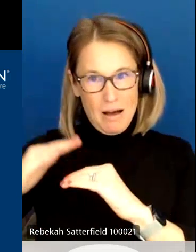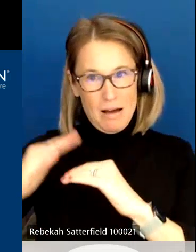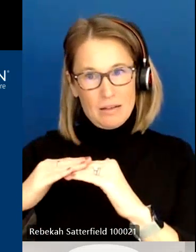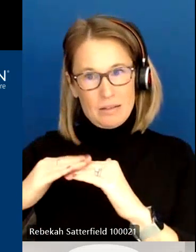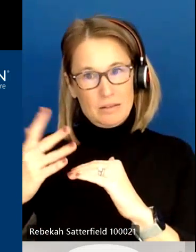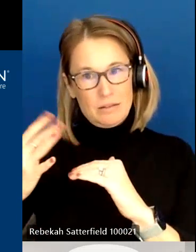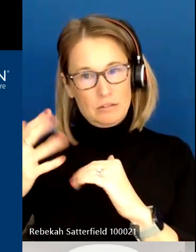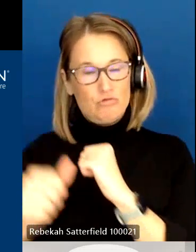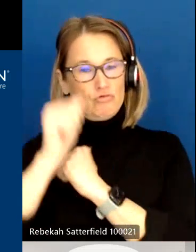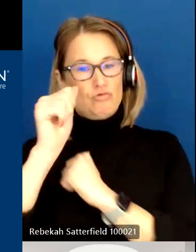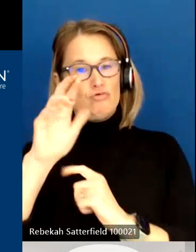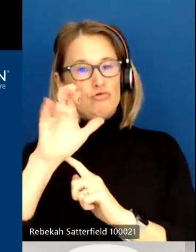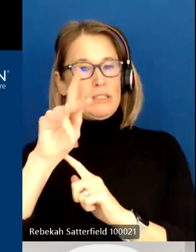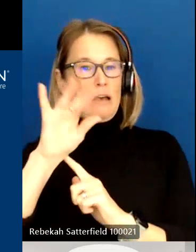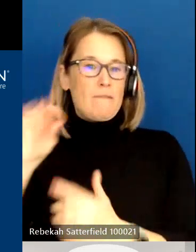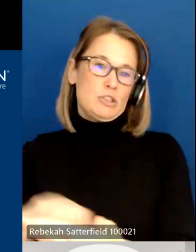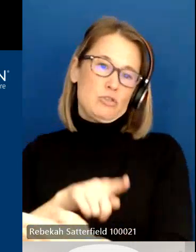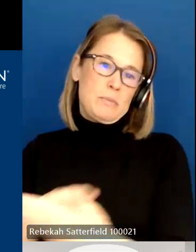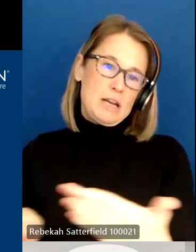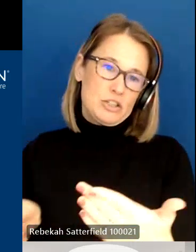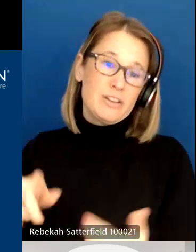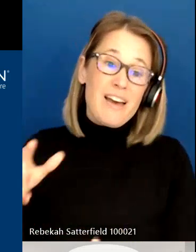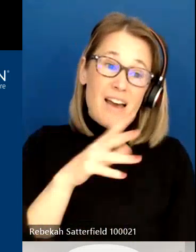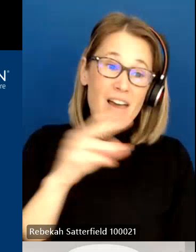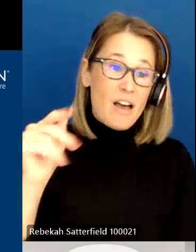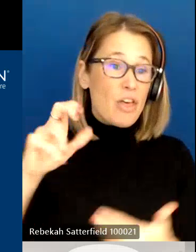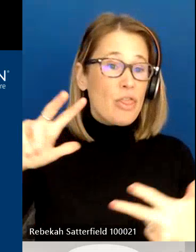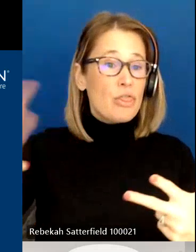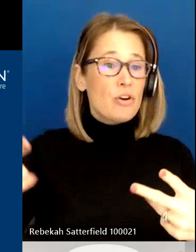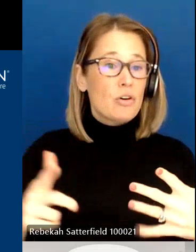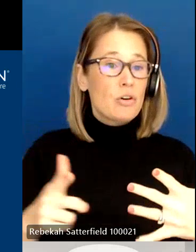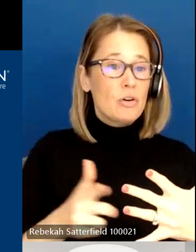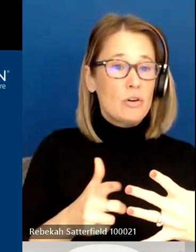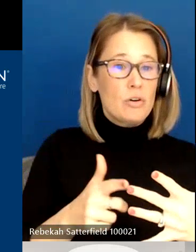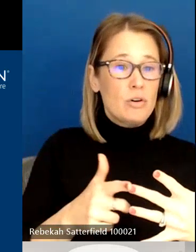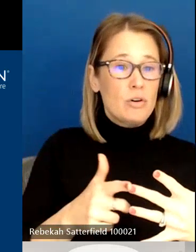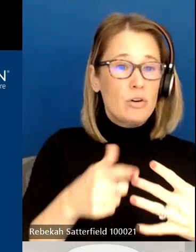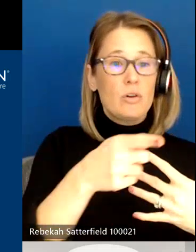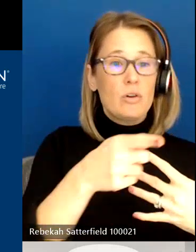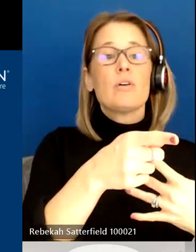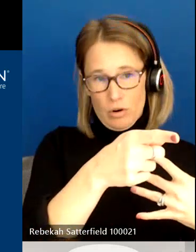risk of discrimination and the third item to take reasonable steps to identify the risk is a little